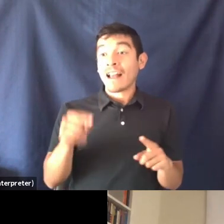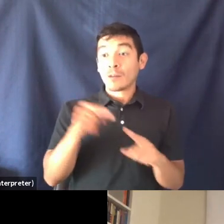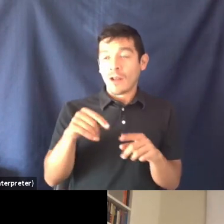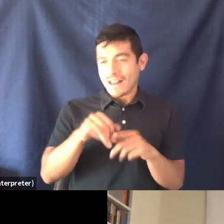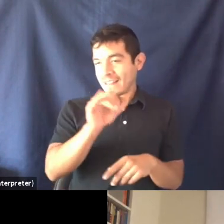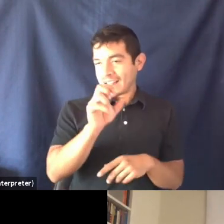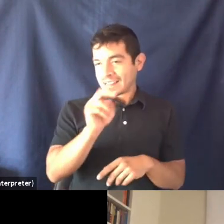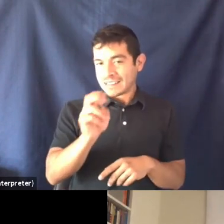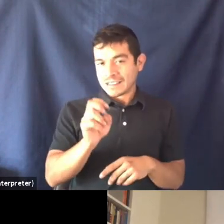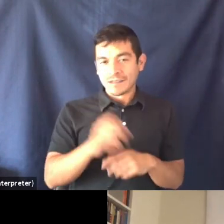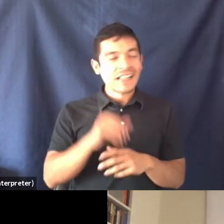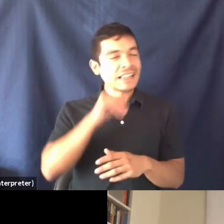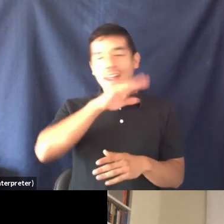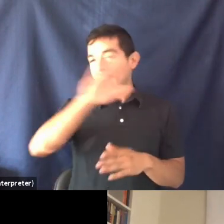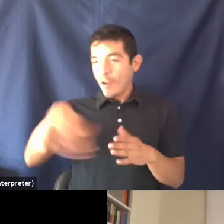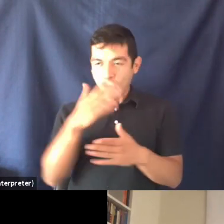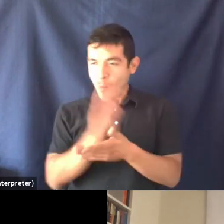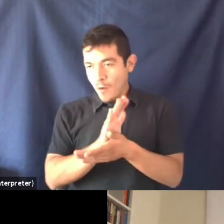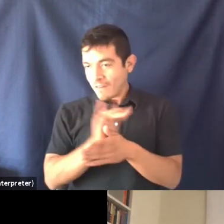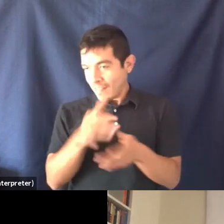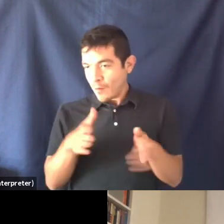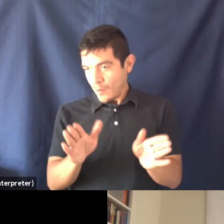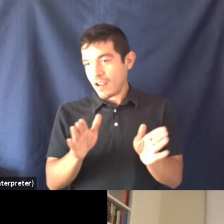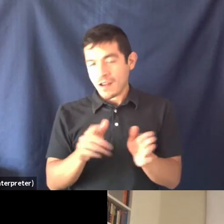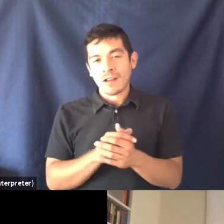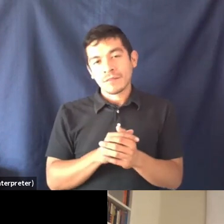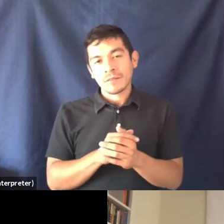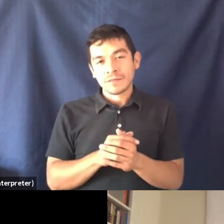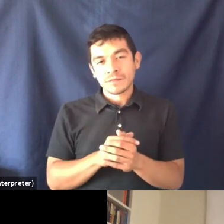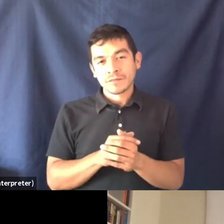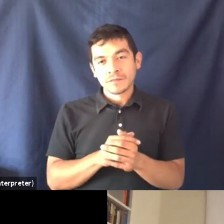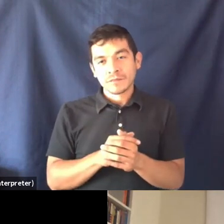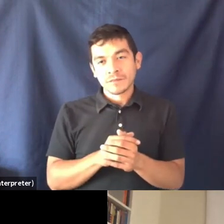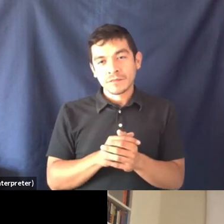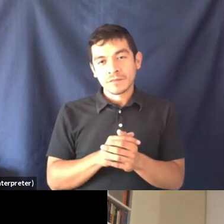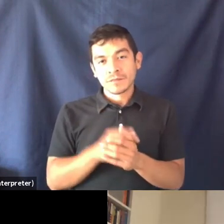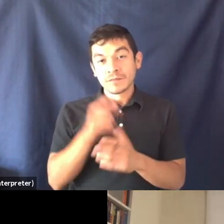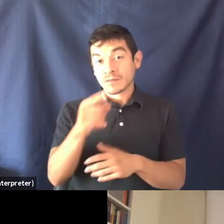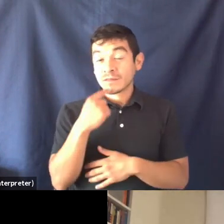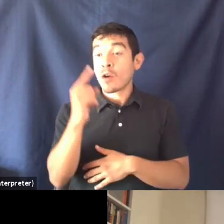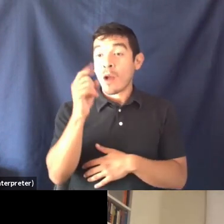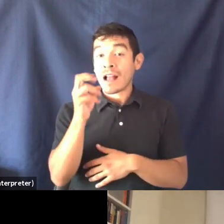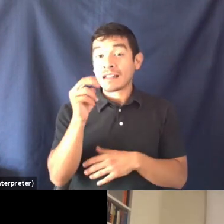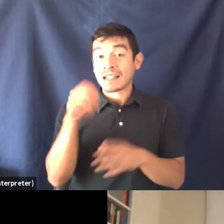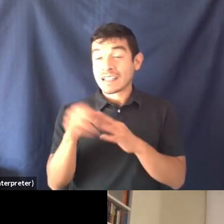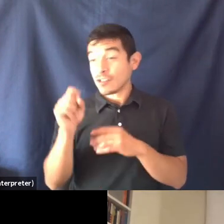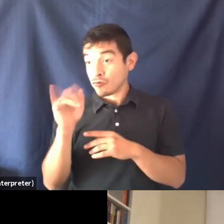And it's not an entire film made that way, but. Yeah, there's actually one scene in stray that's also from the GoPro it's when they're stealing